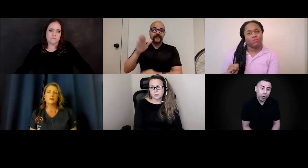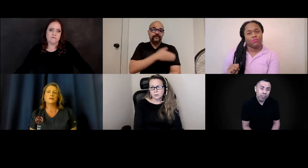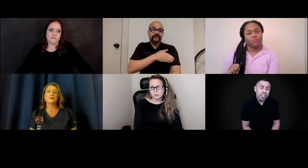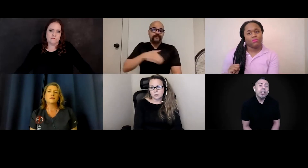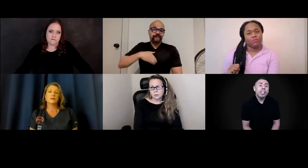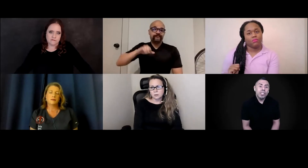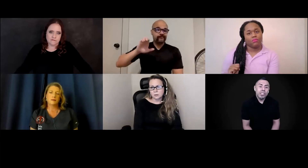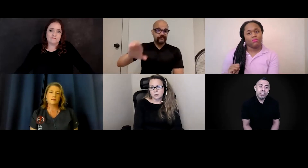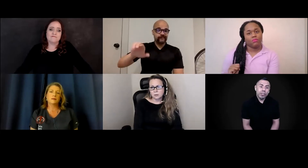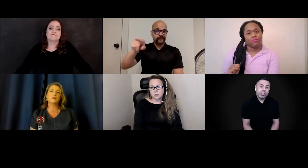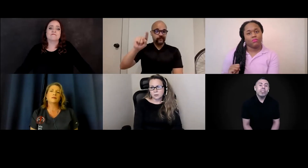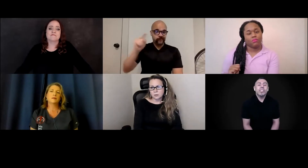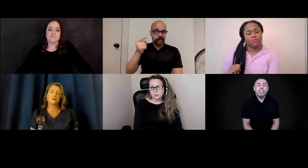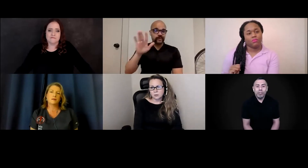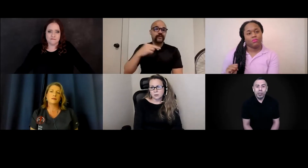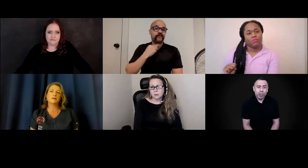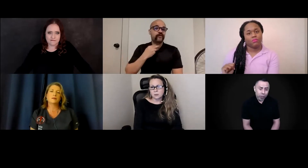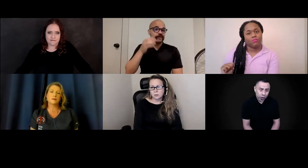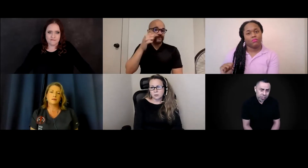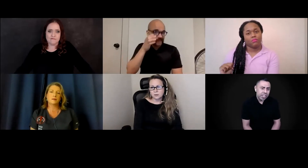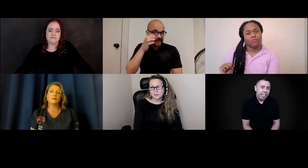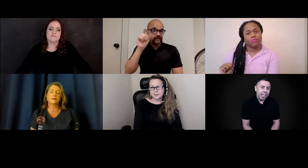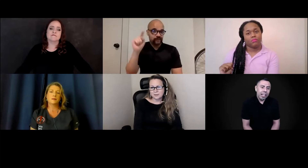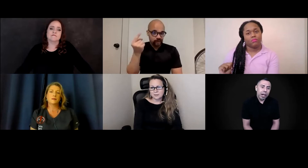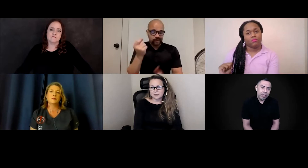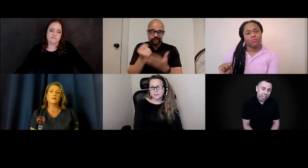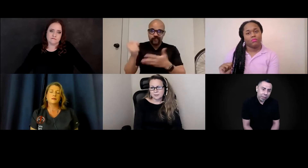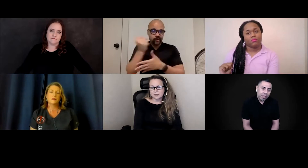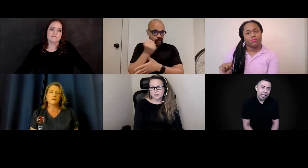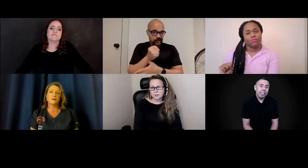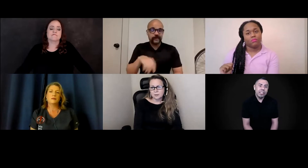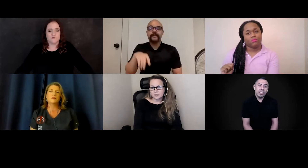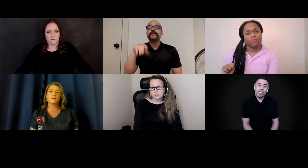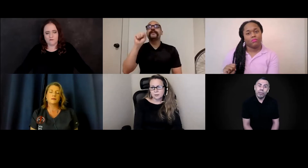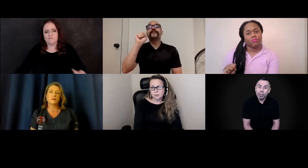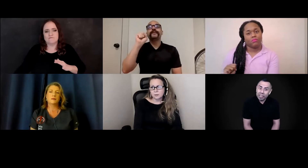So, of course, she centers the deaf youth first and empowers them and listens to their